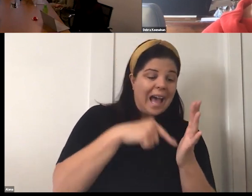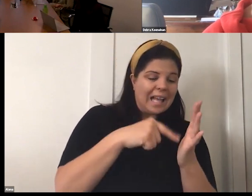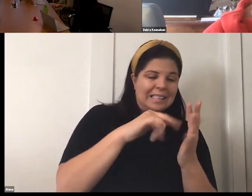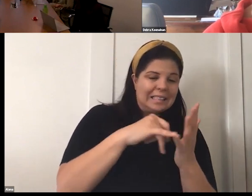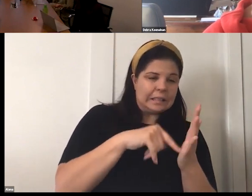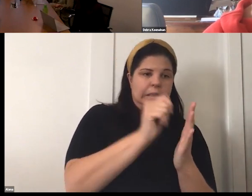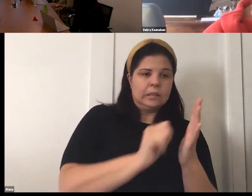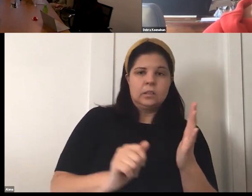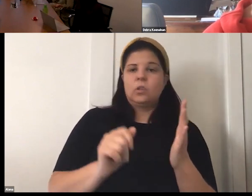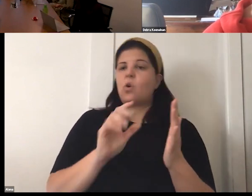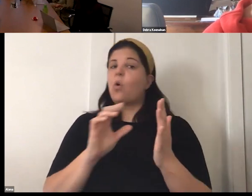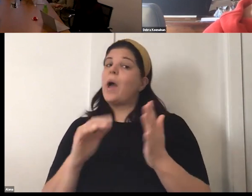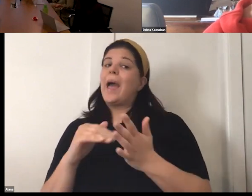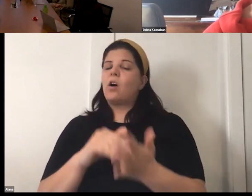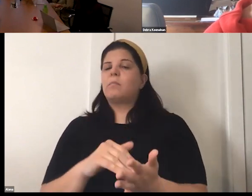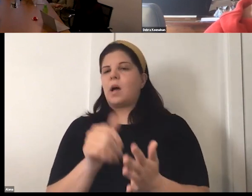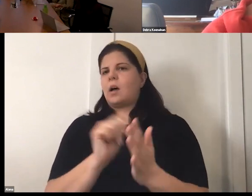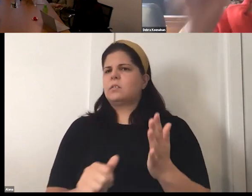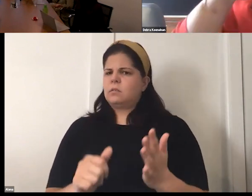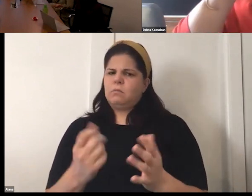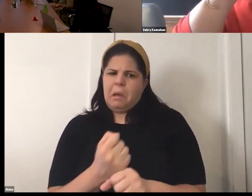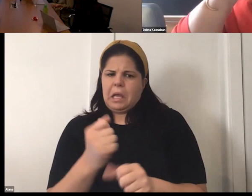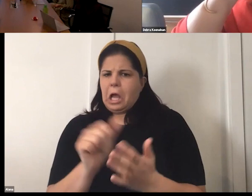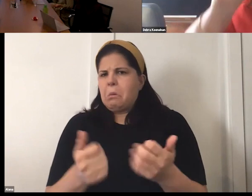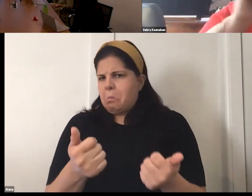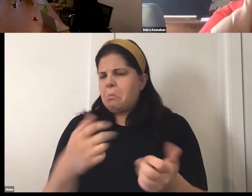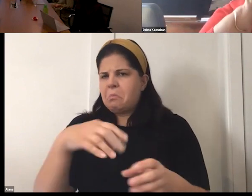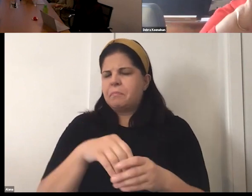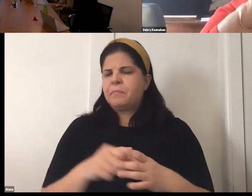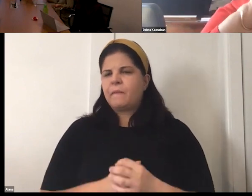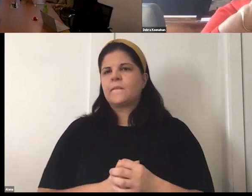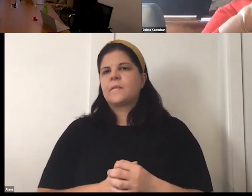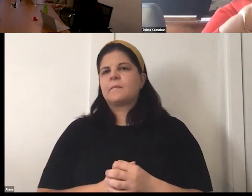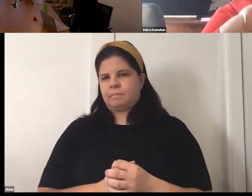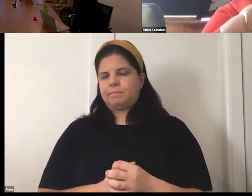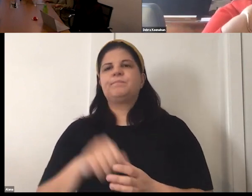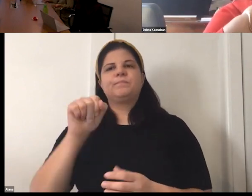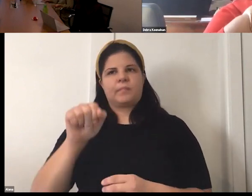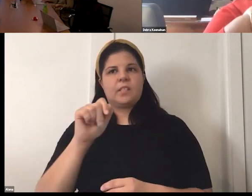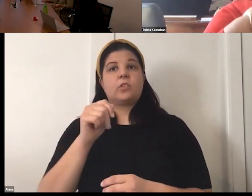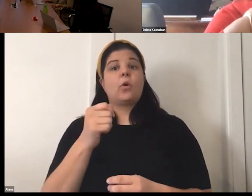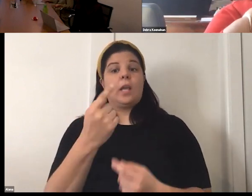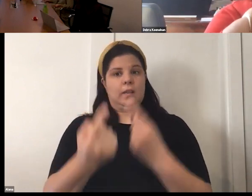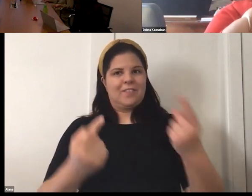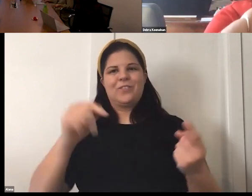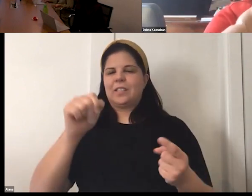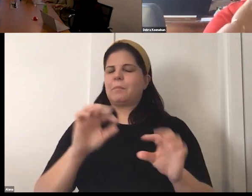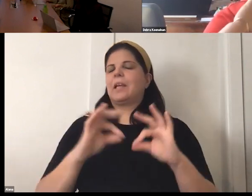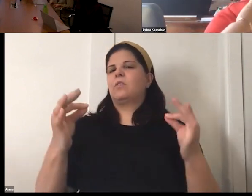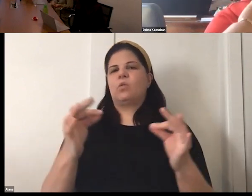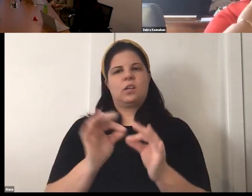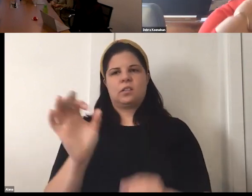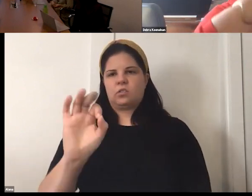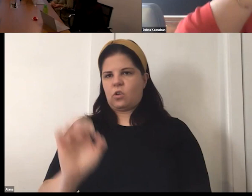Again I just want to reiterate that the grant's not for an organisation, it's